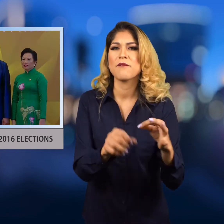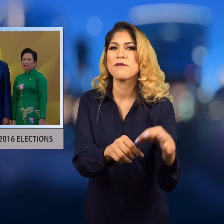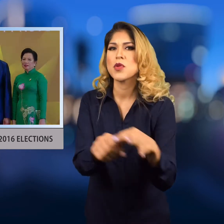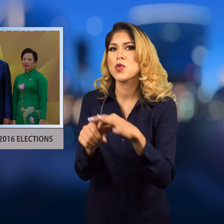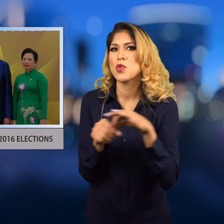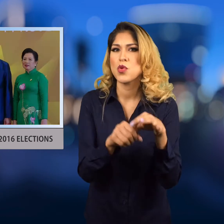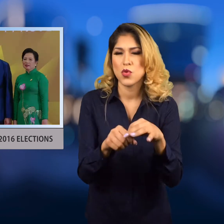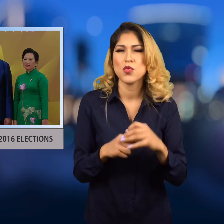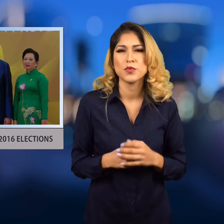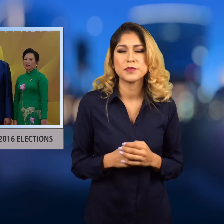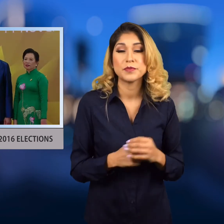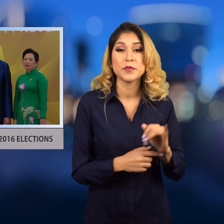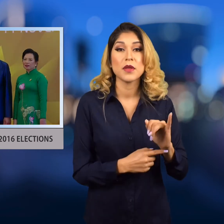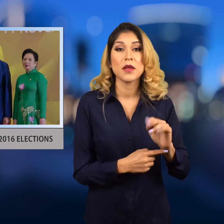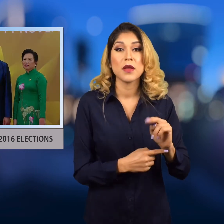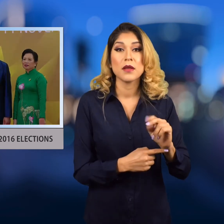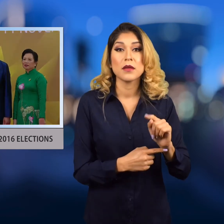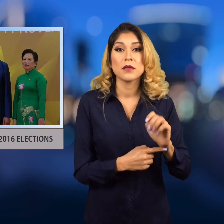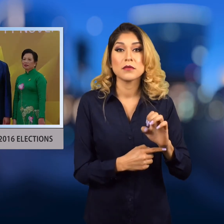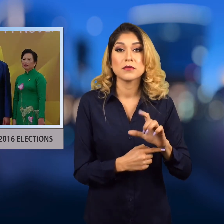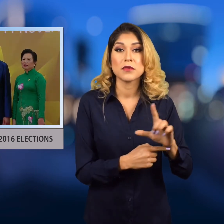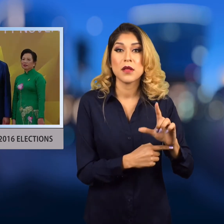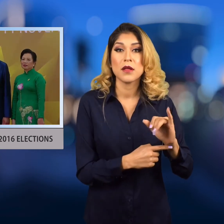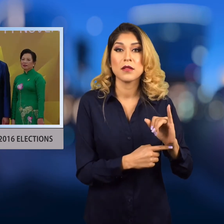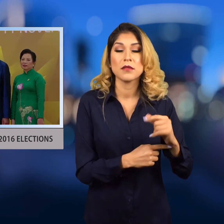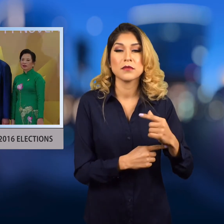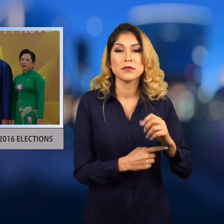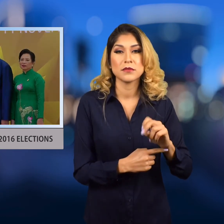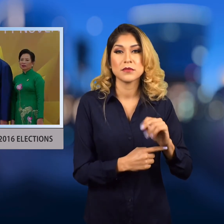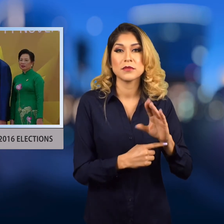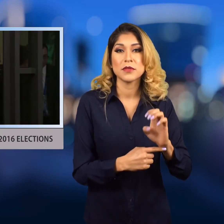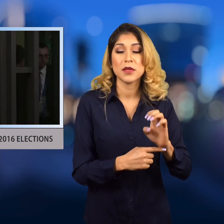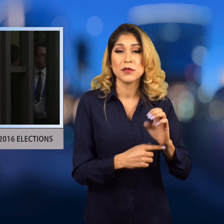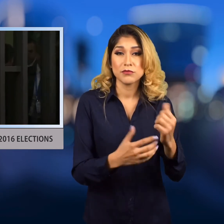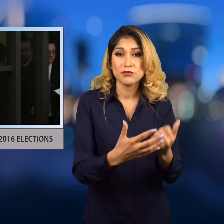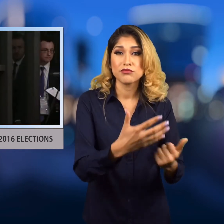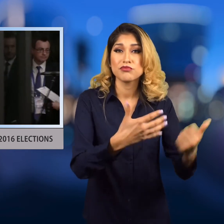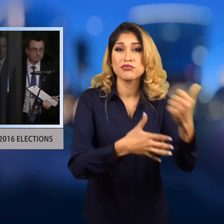Intelligence officials say they have high